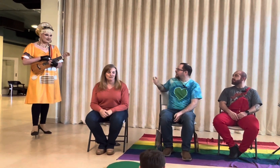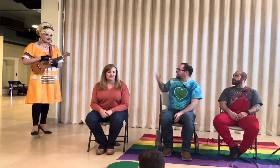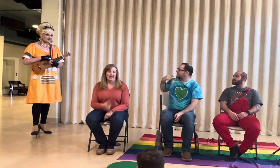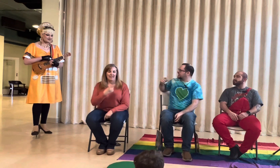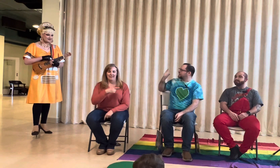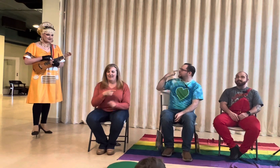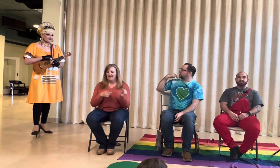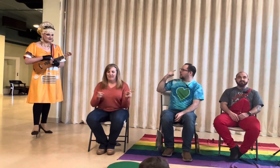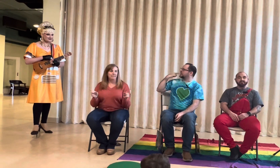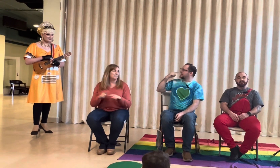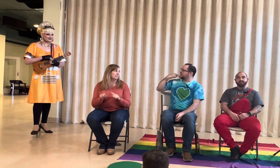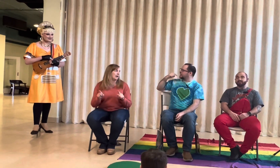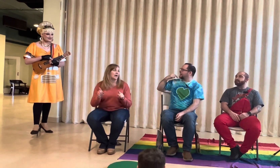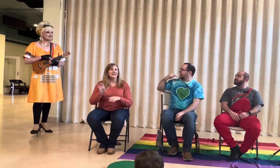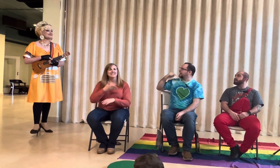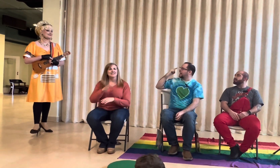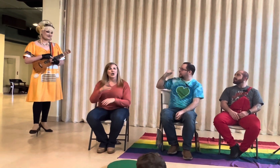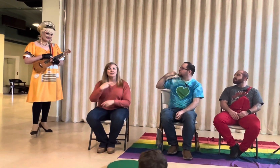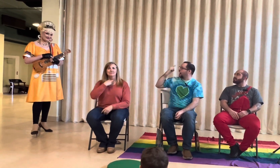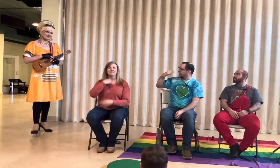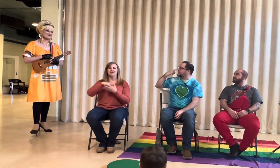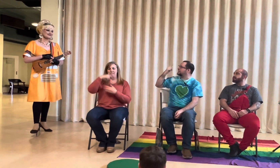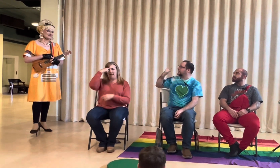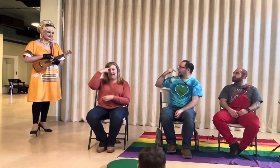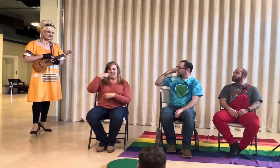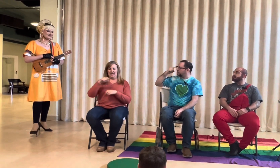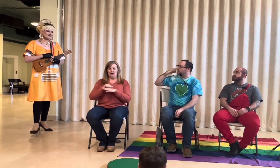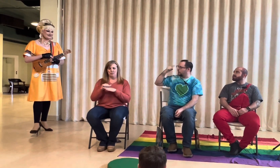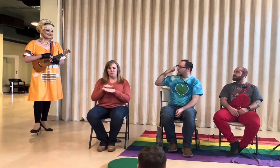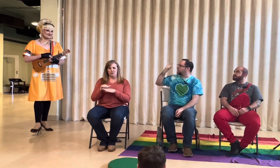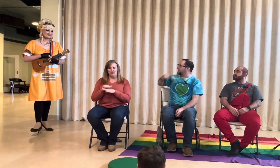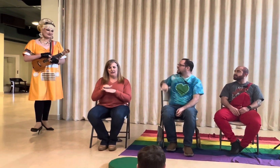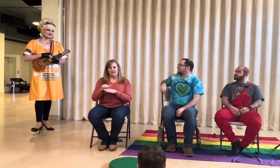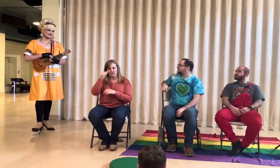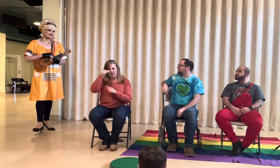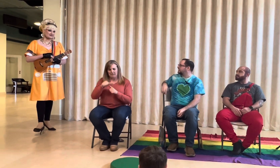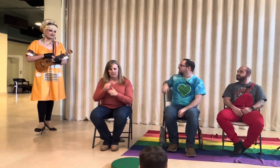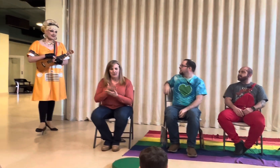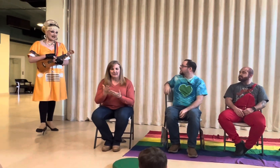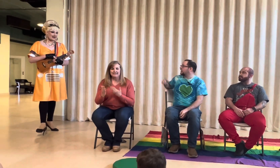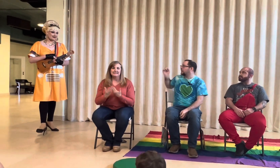I find that sometimes songs get stuck in my head, and I can practice and remember things easier. So,